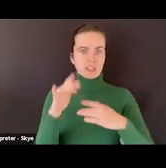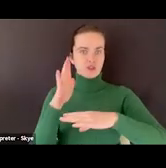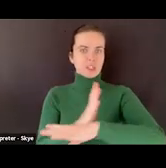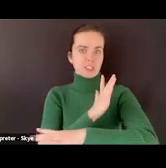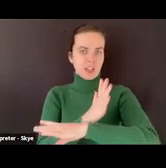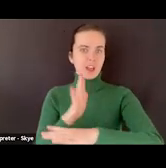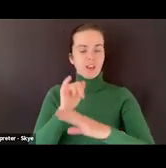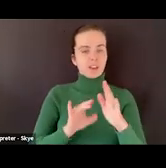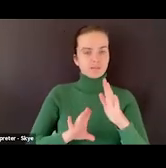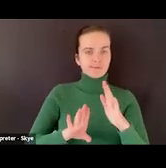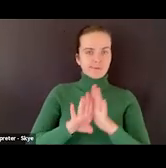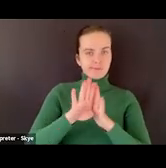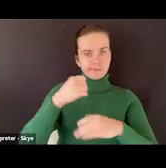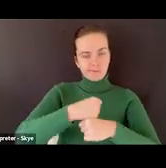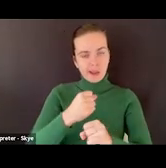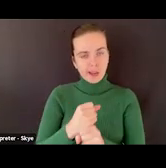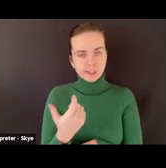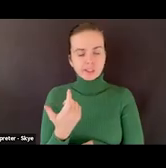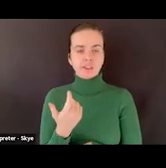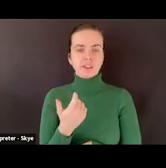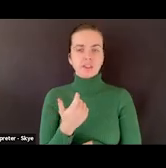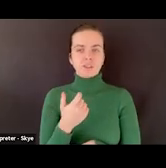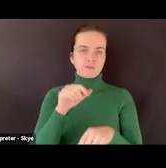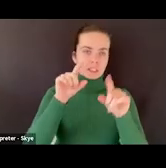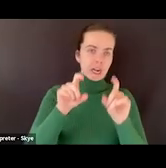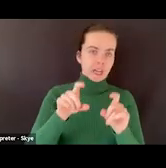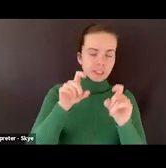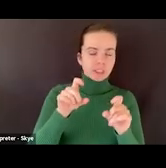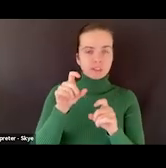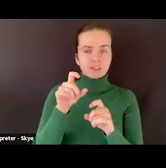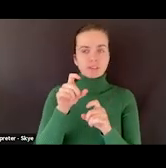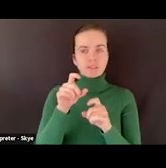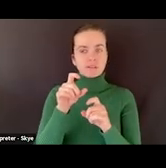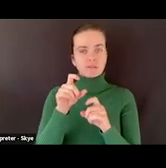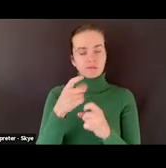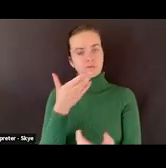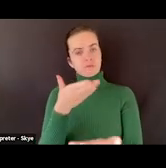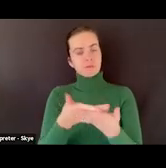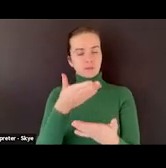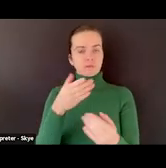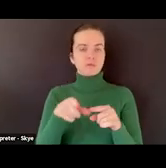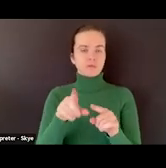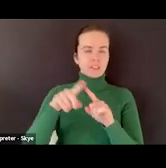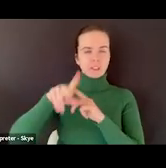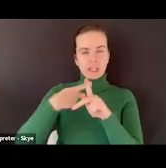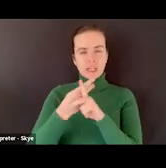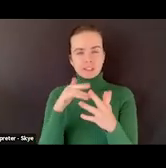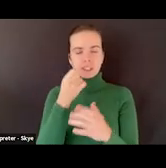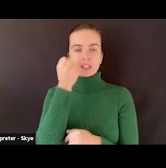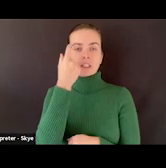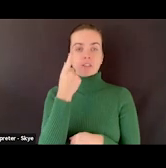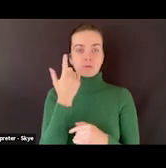was developed and tested and validated through a variety of studies. The one that we used is the